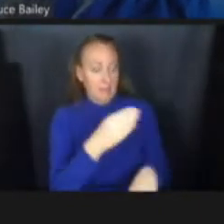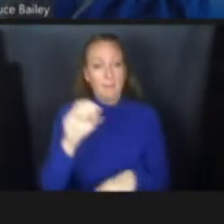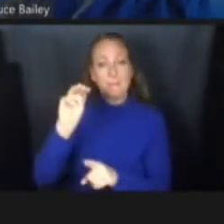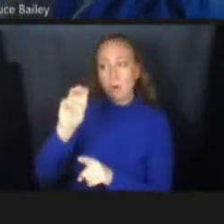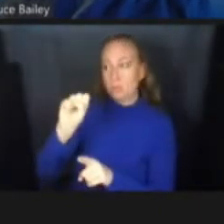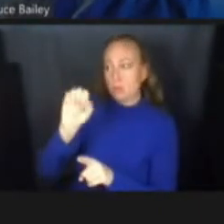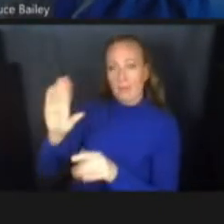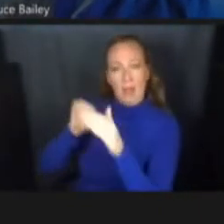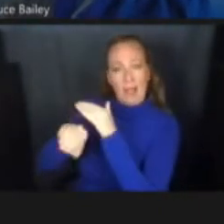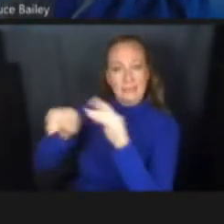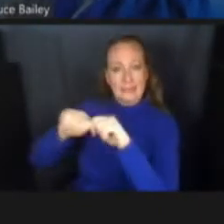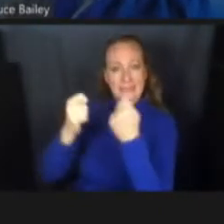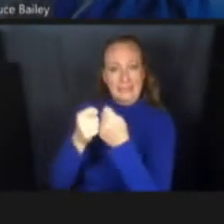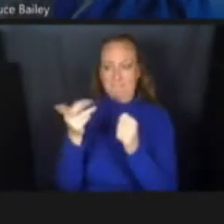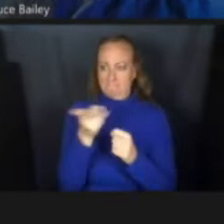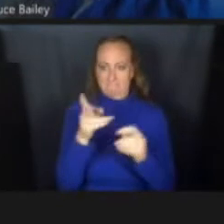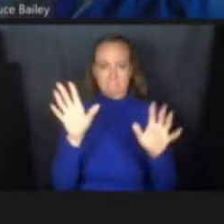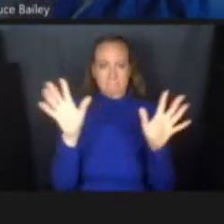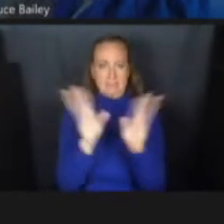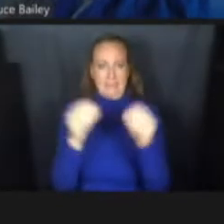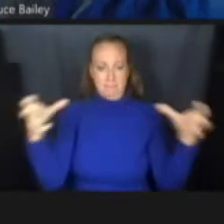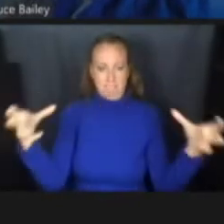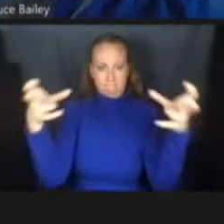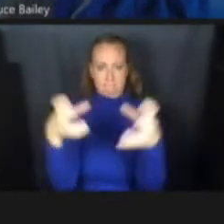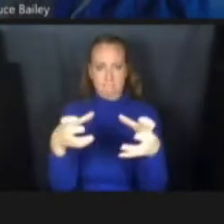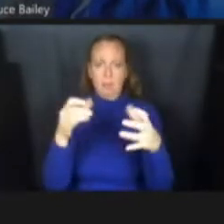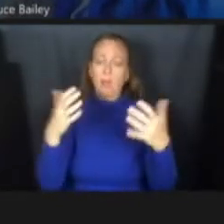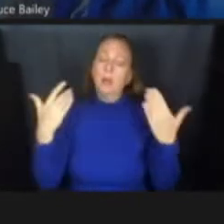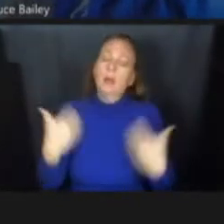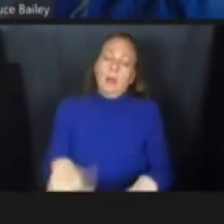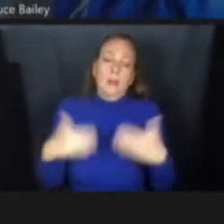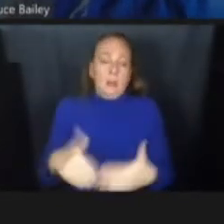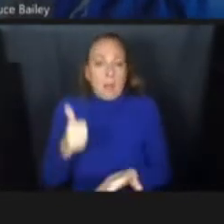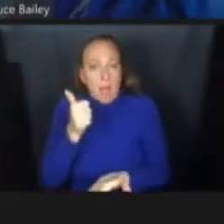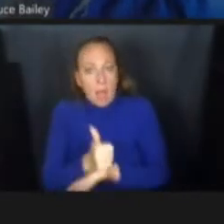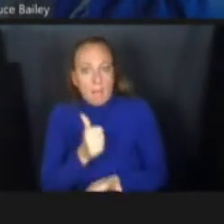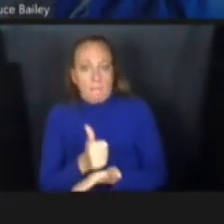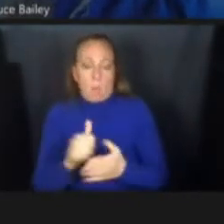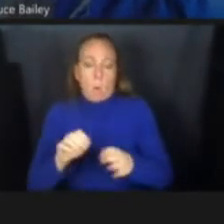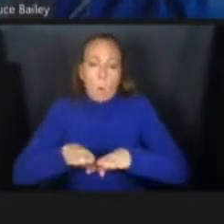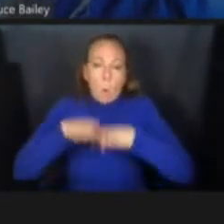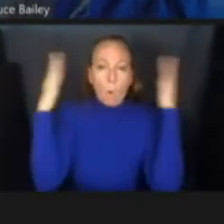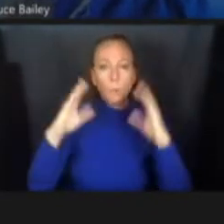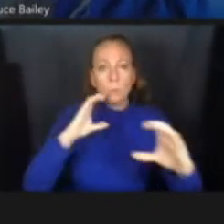It was tremendously helpful to have this open communication, because it gave agencies an opportunity